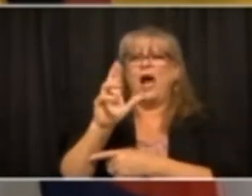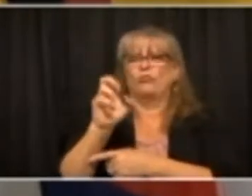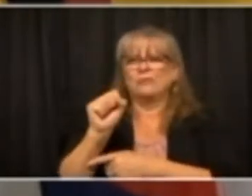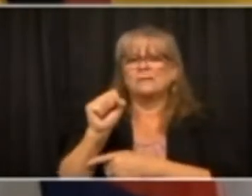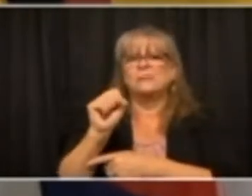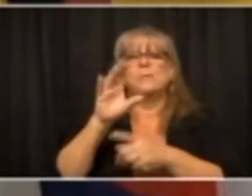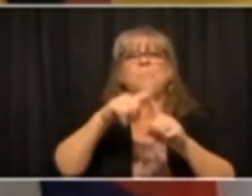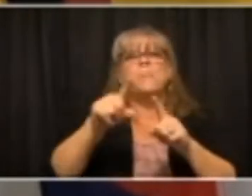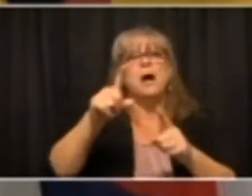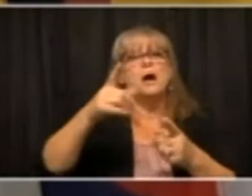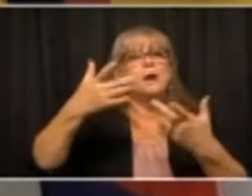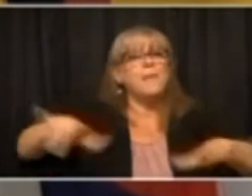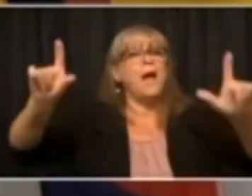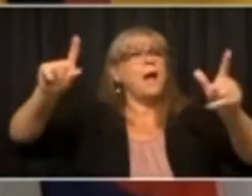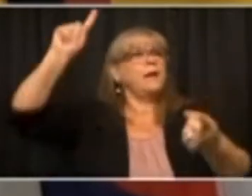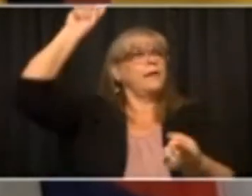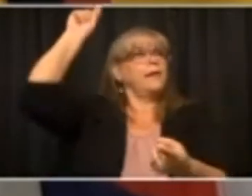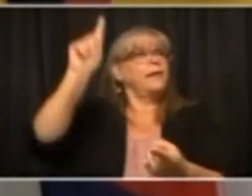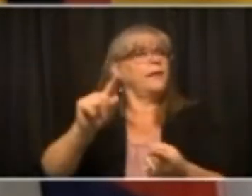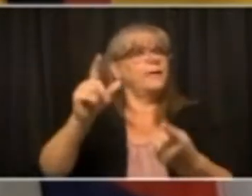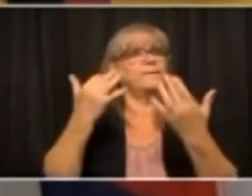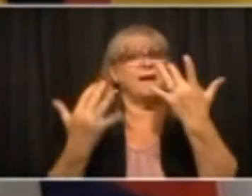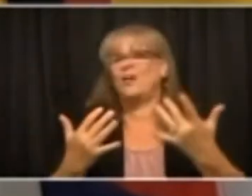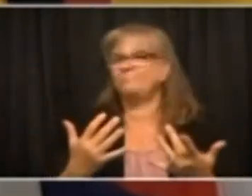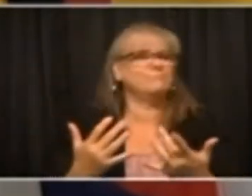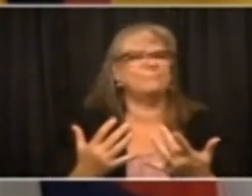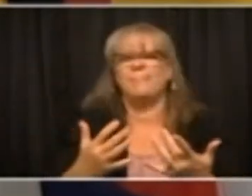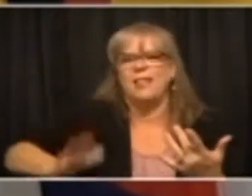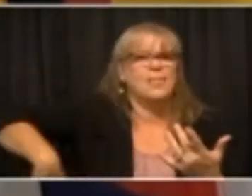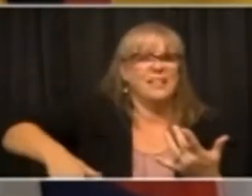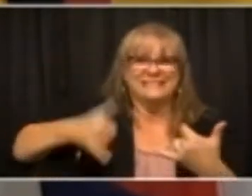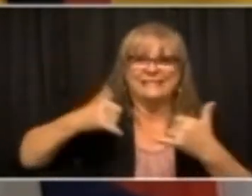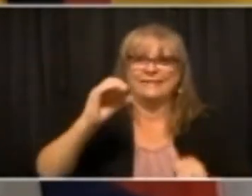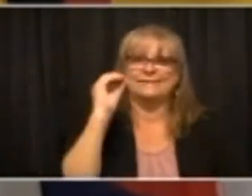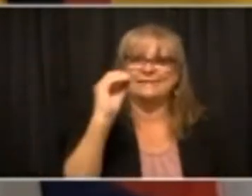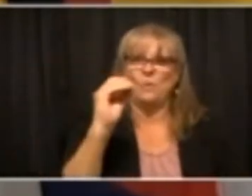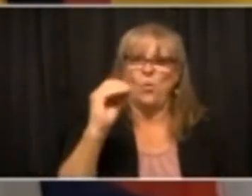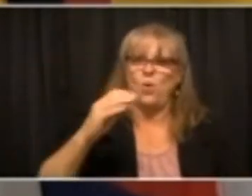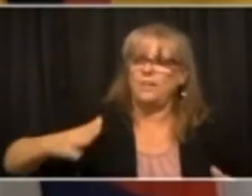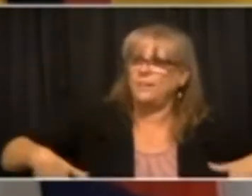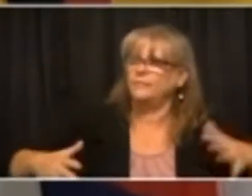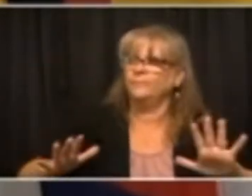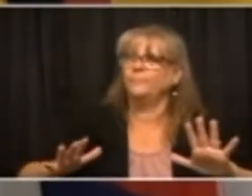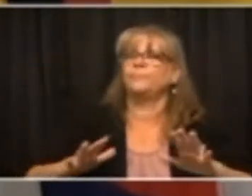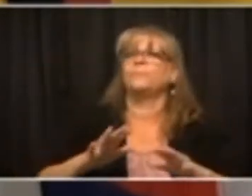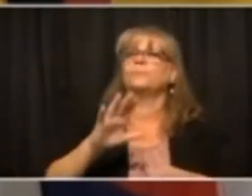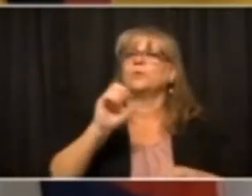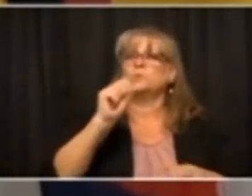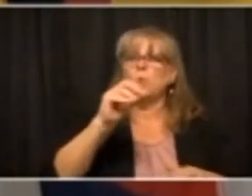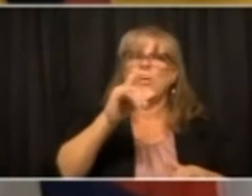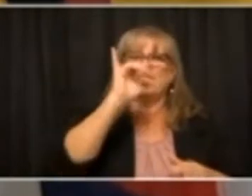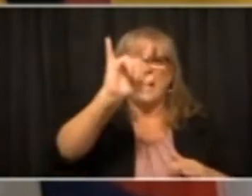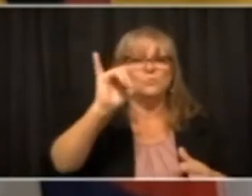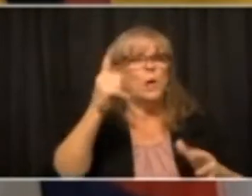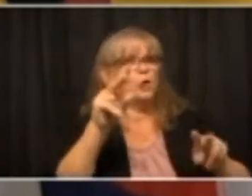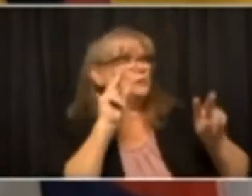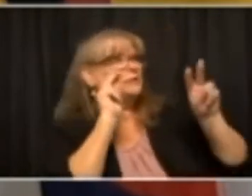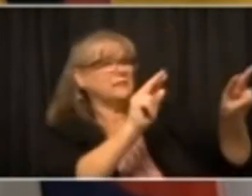these fires but this visual smoke from that one is highly visible on highway 70 in summit county